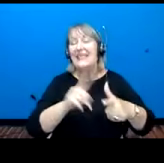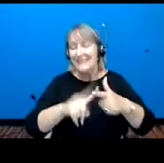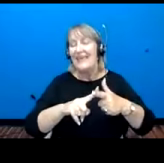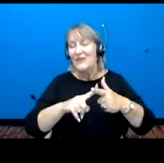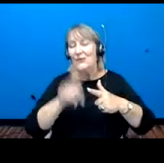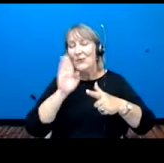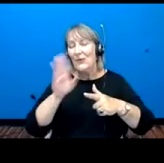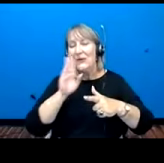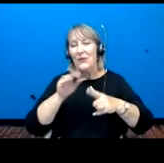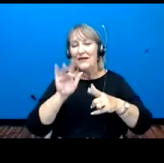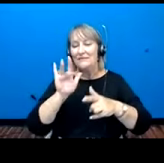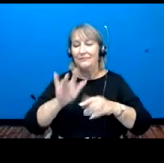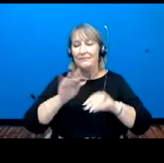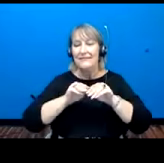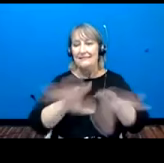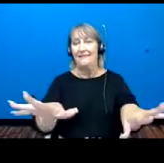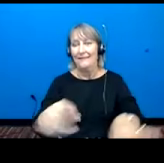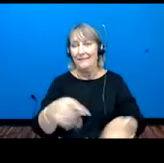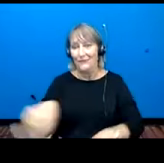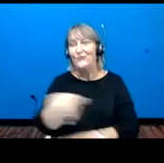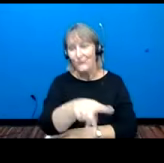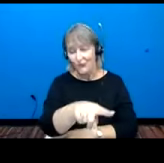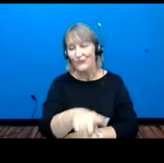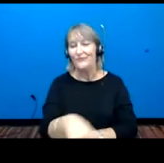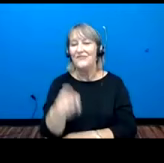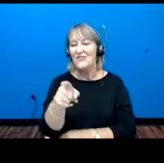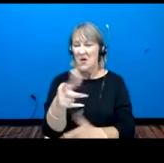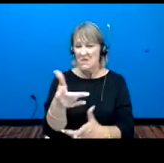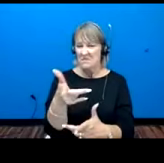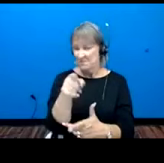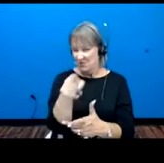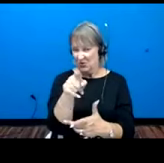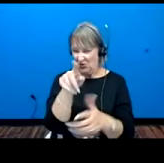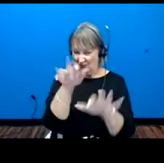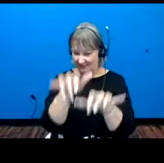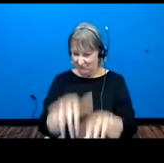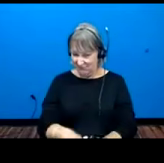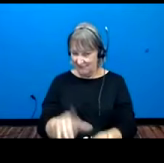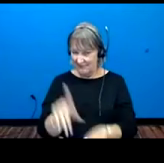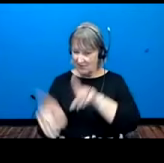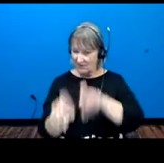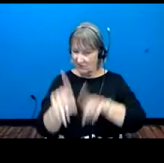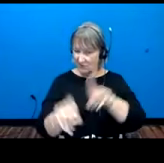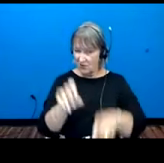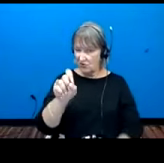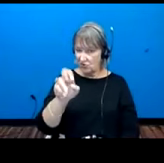But once you fill out the survey and let us know, we'll send you all the materials with the URL for the microsite as well.